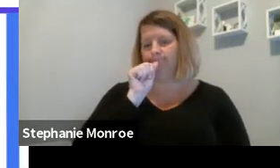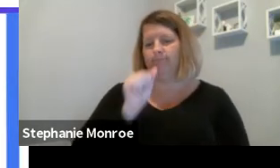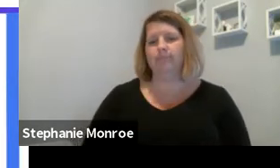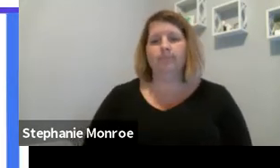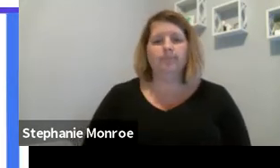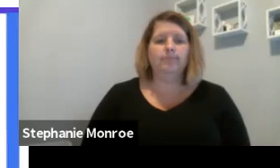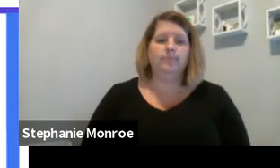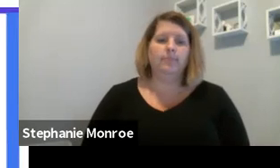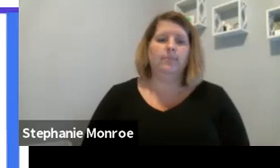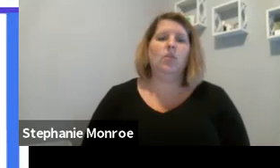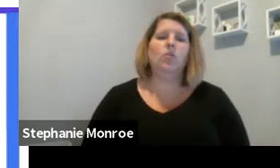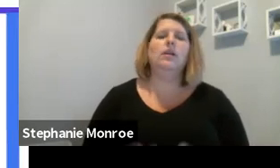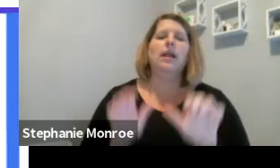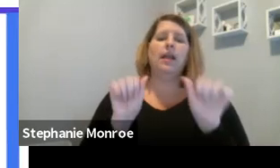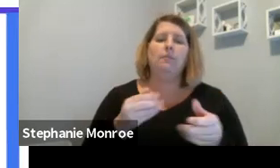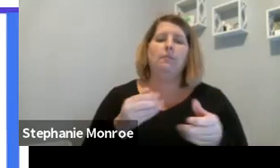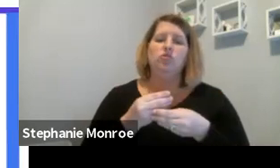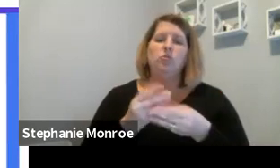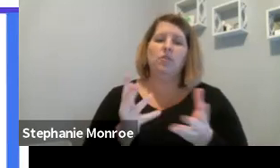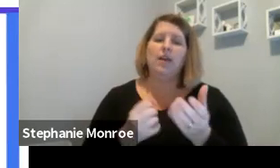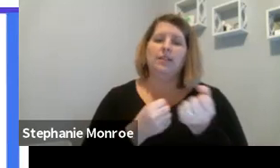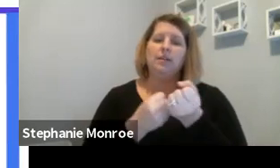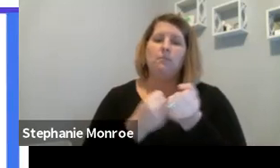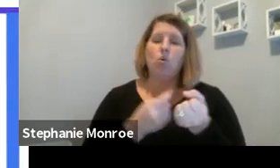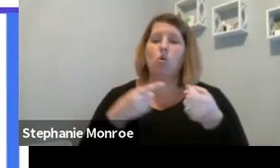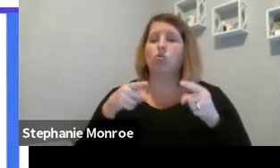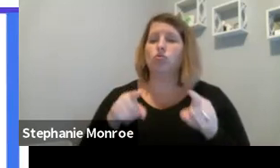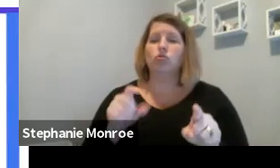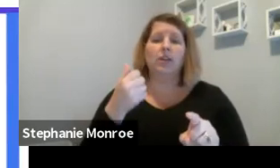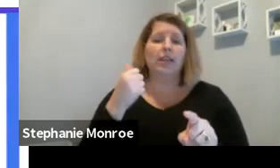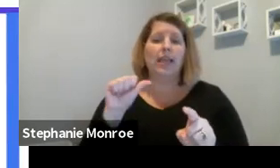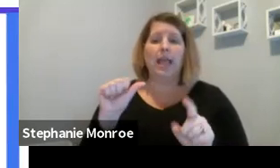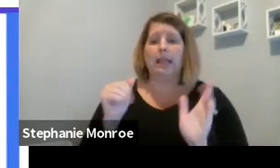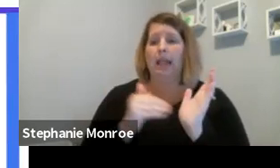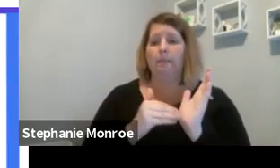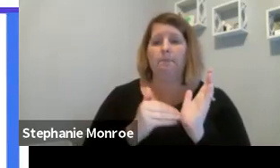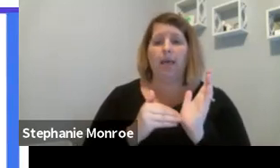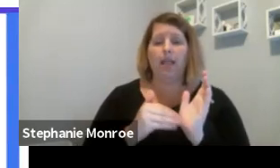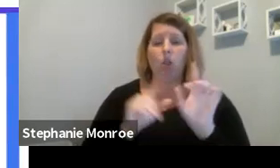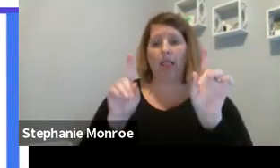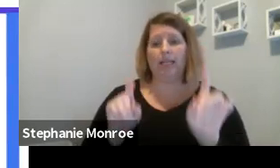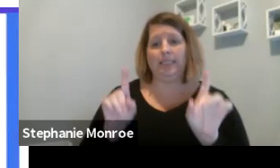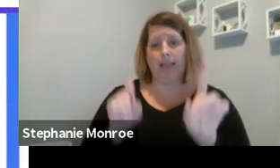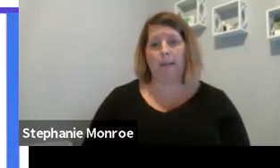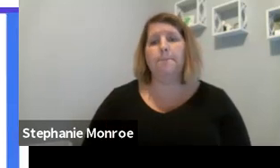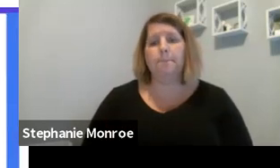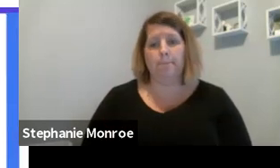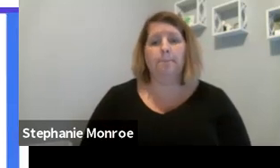We are able to provide support to the victims during the medical exam,